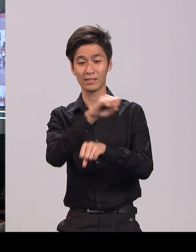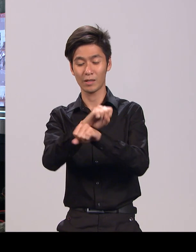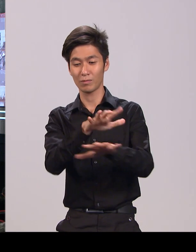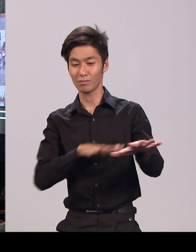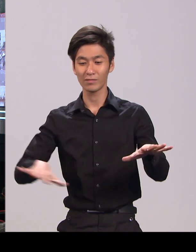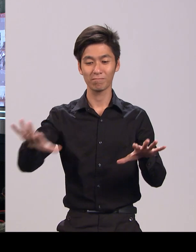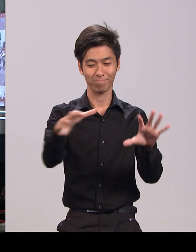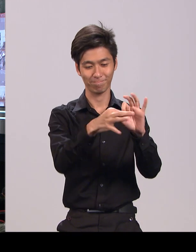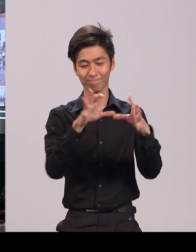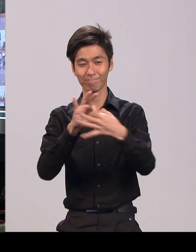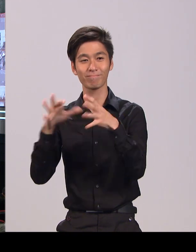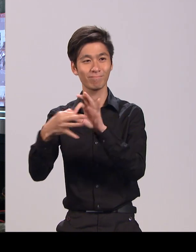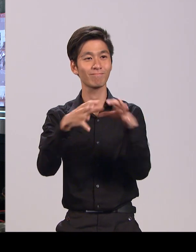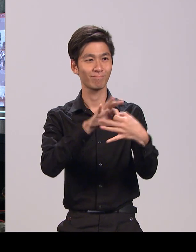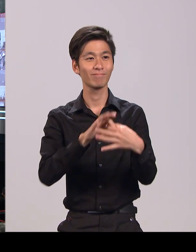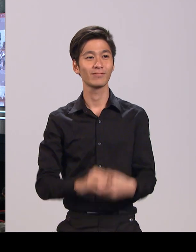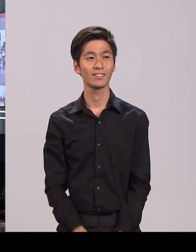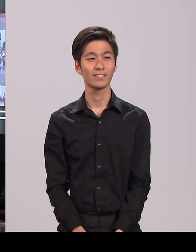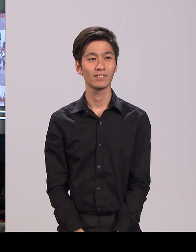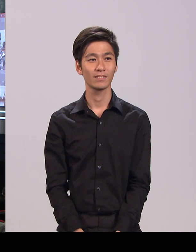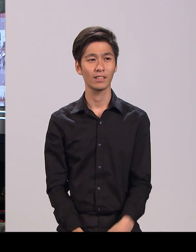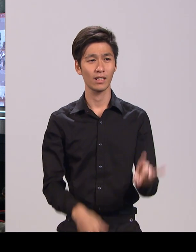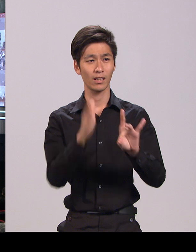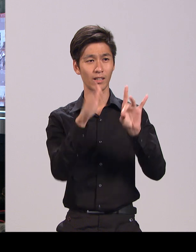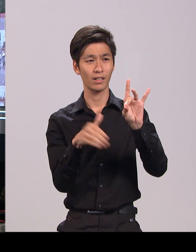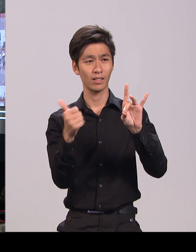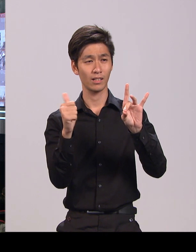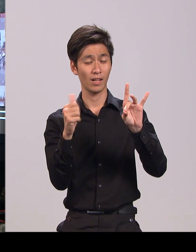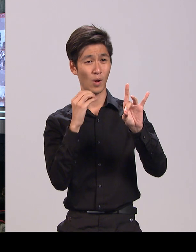Eight in ten homes will be within 10 minutes walk of a railway station.